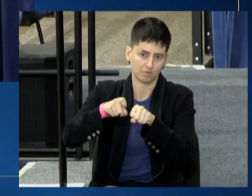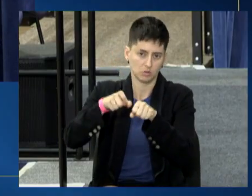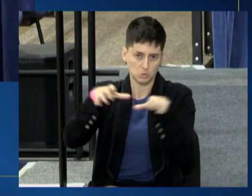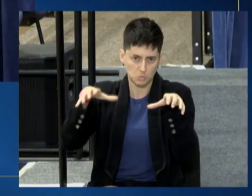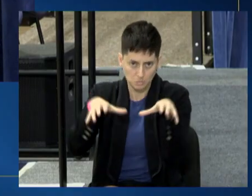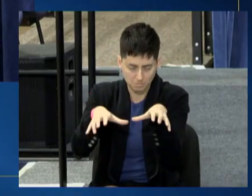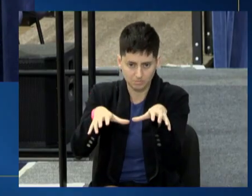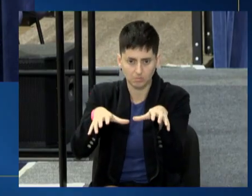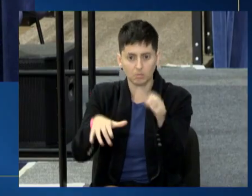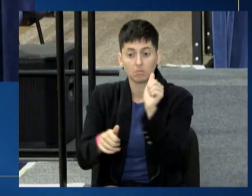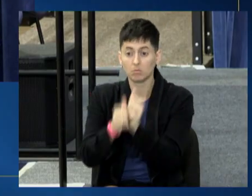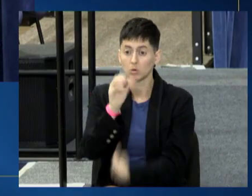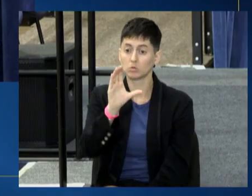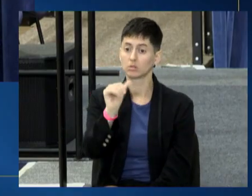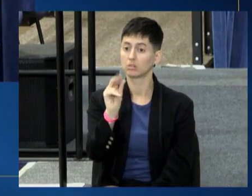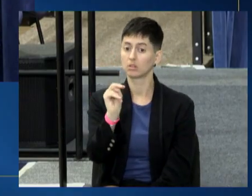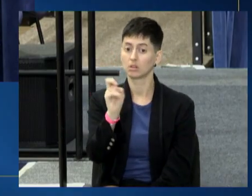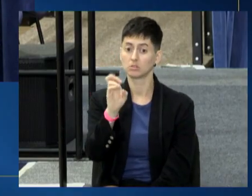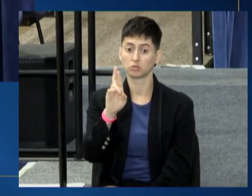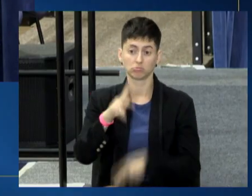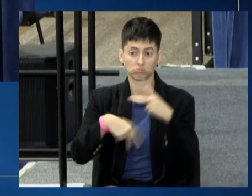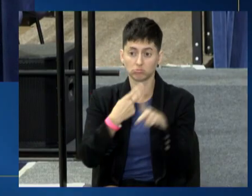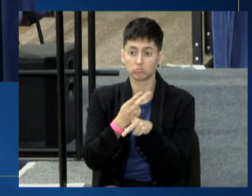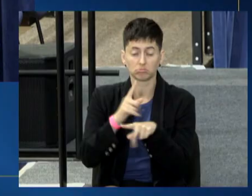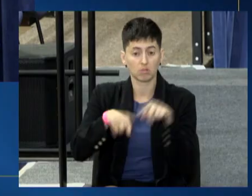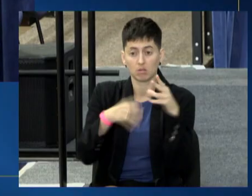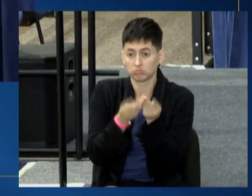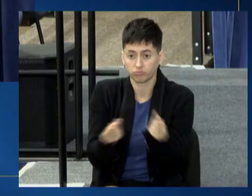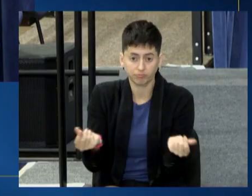treatments still come with high side effect burden and it's difficult for